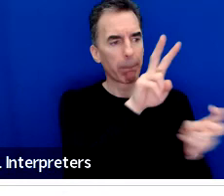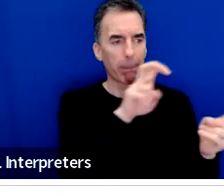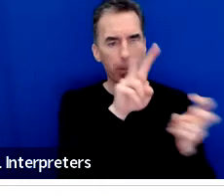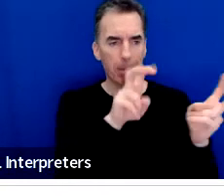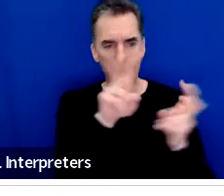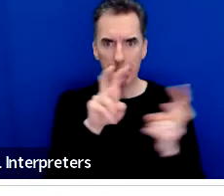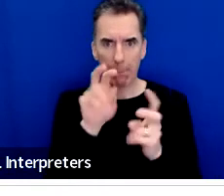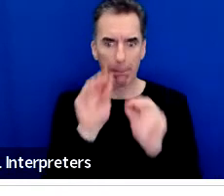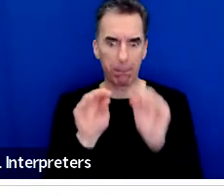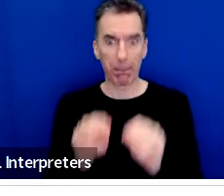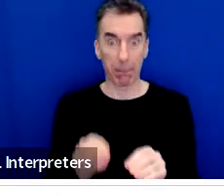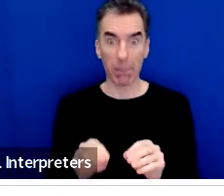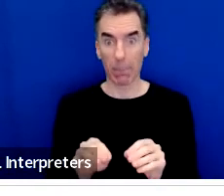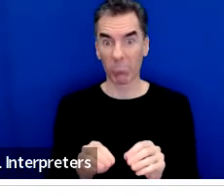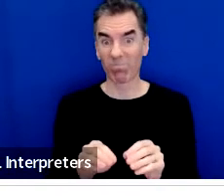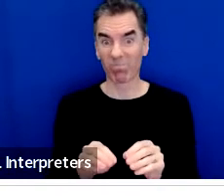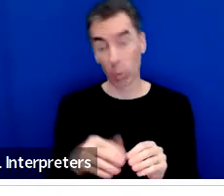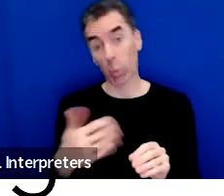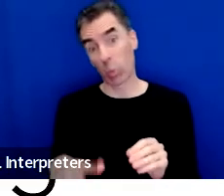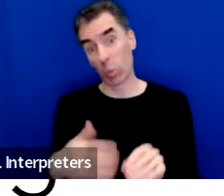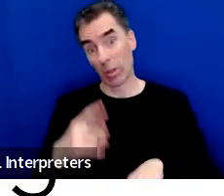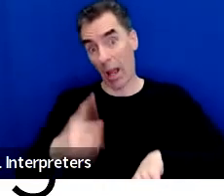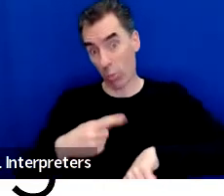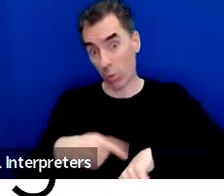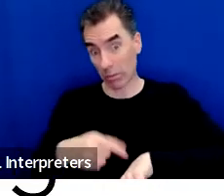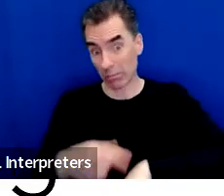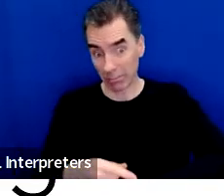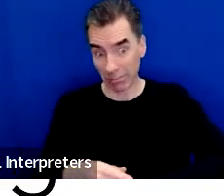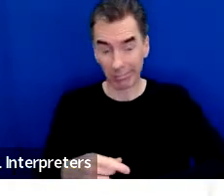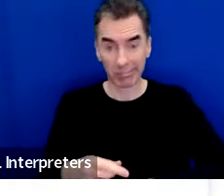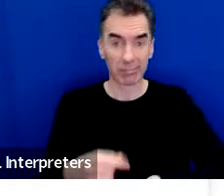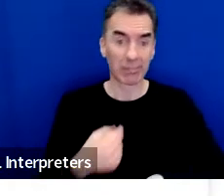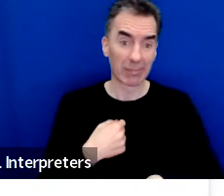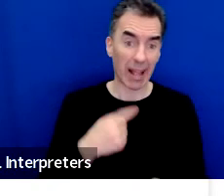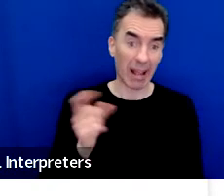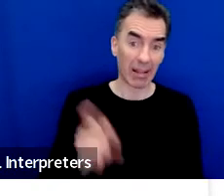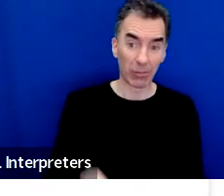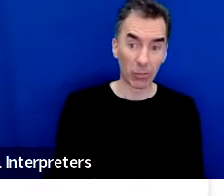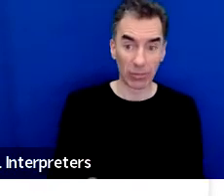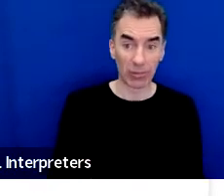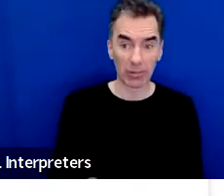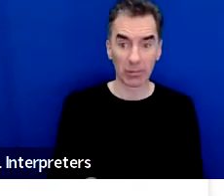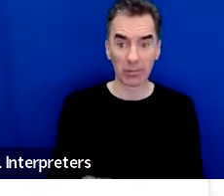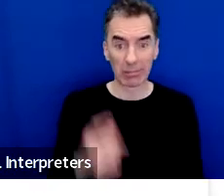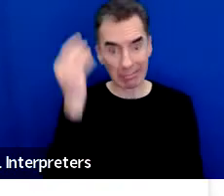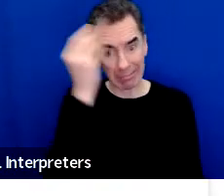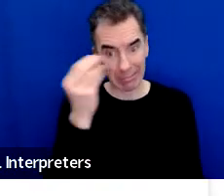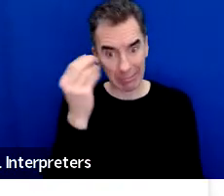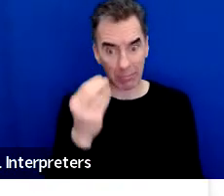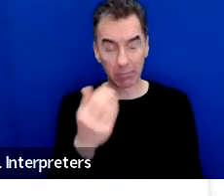so it was effort and, and it and it did take a little while, especially because, you know, I had to use